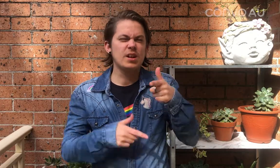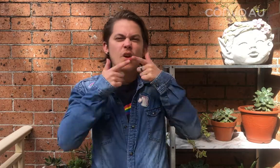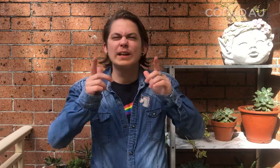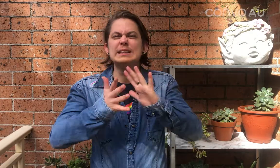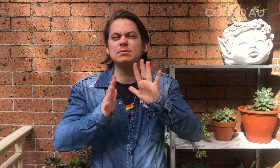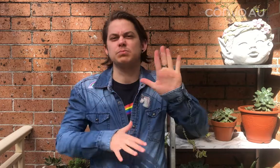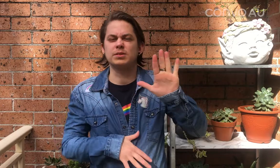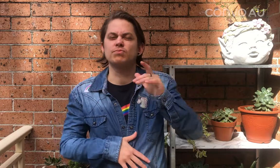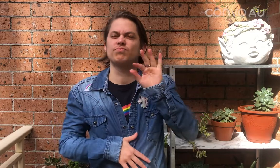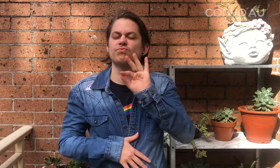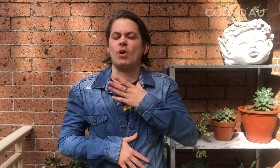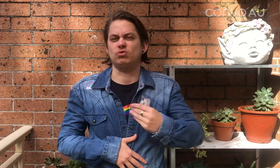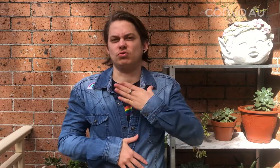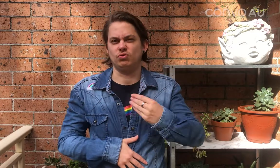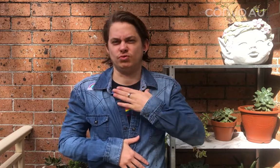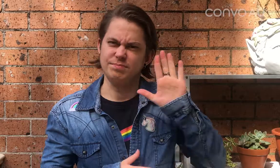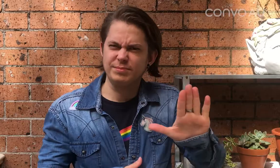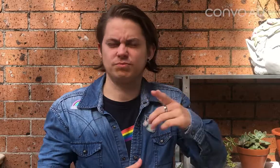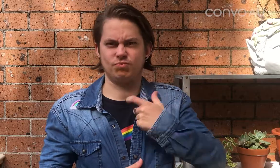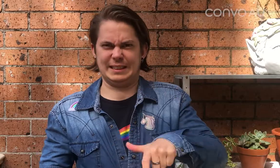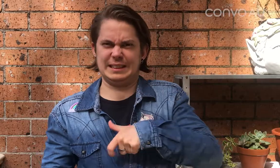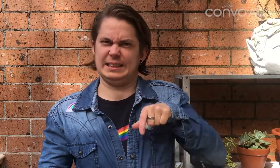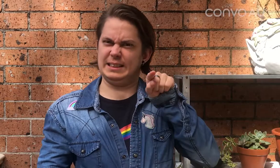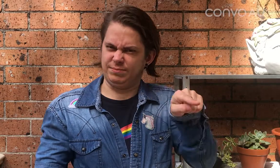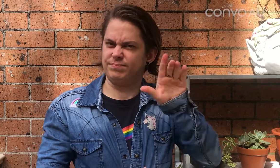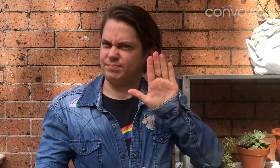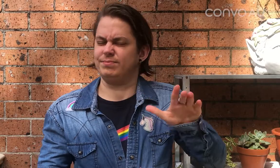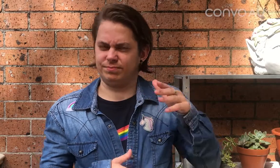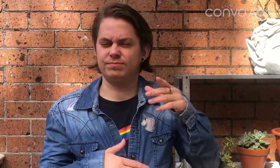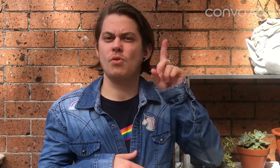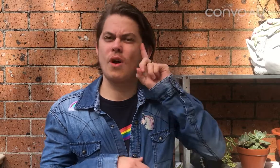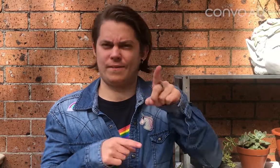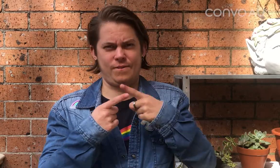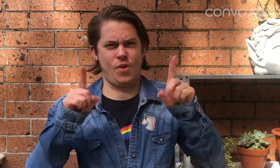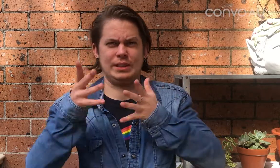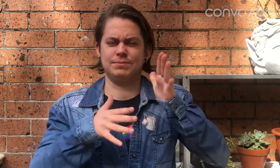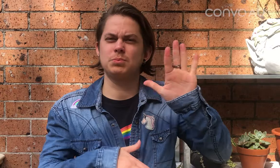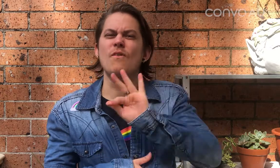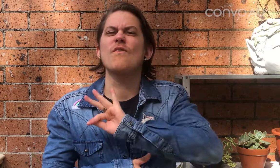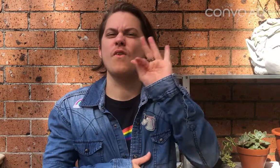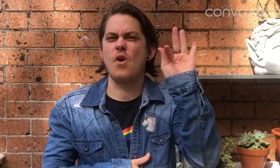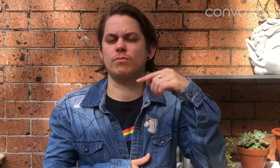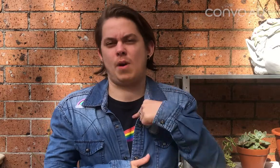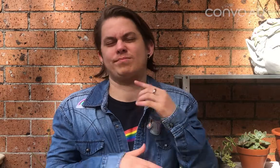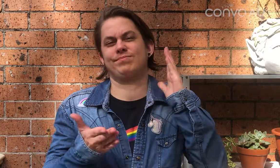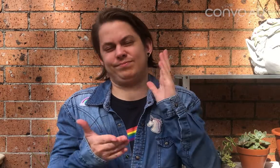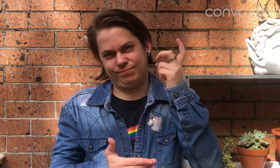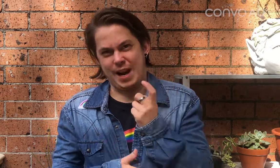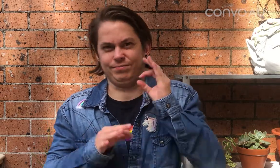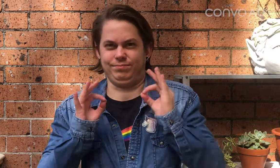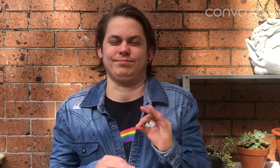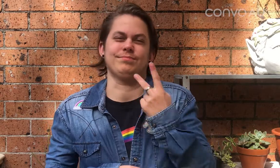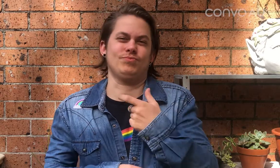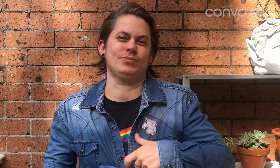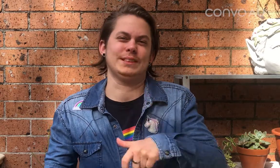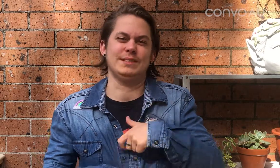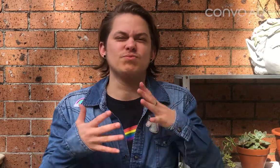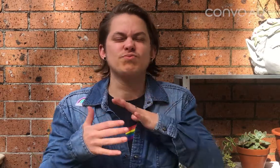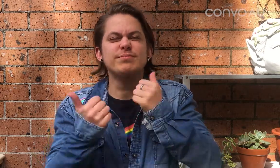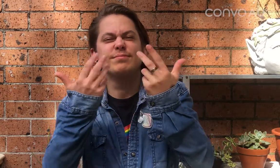which is very similar to French sign language.